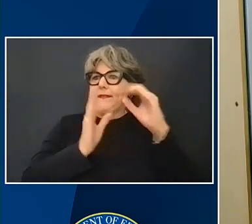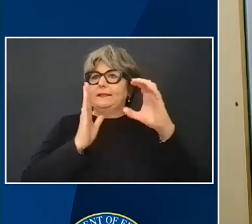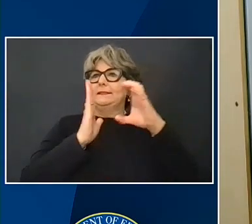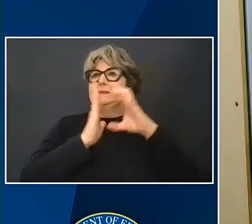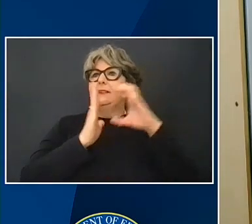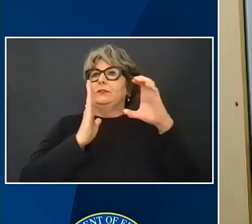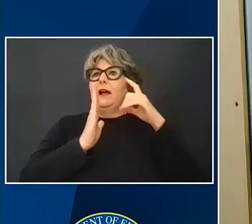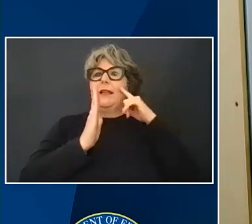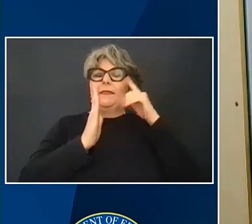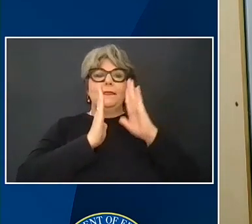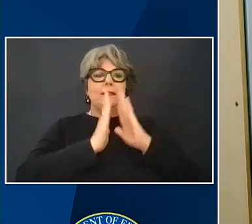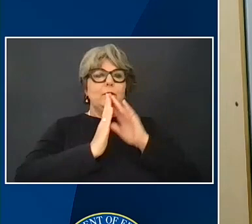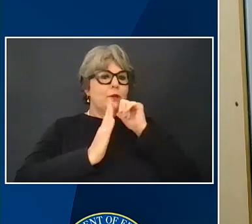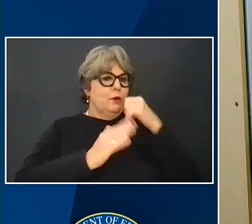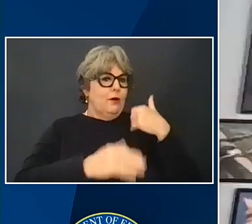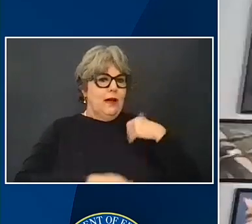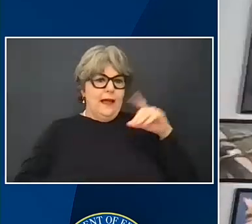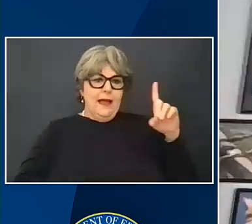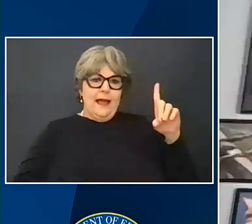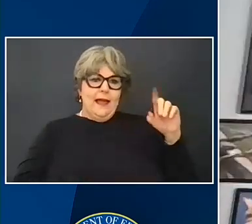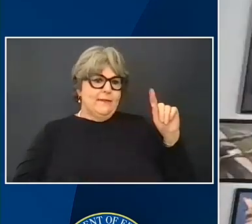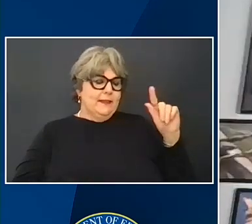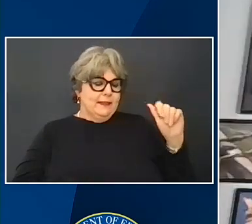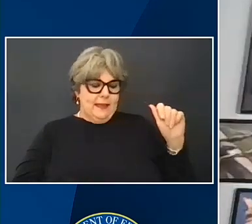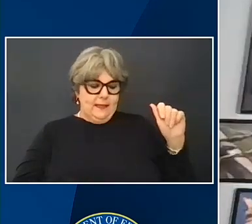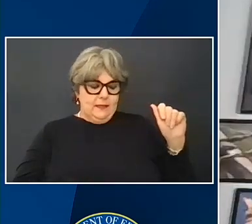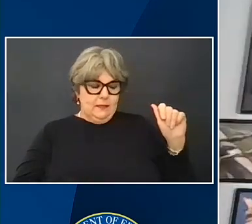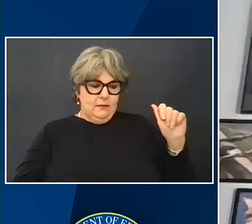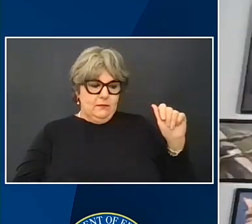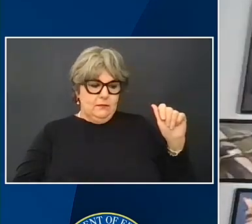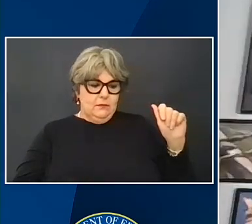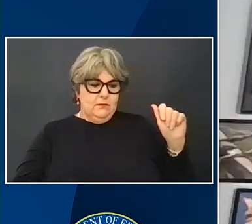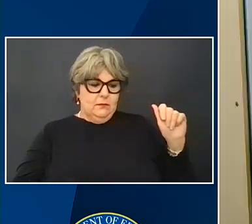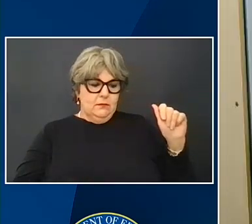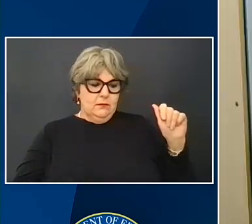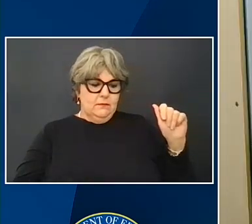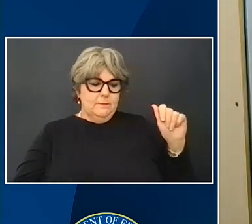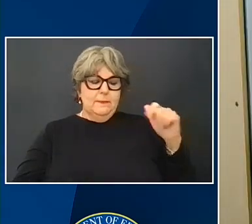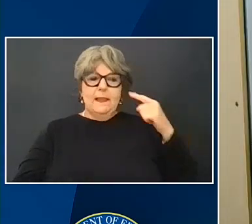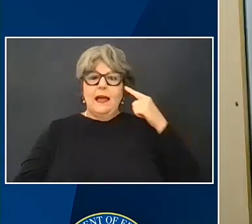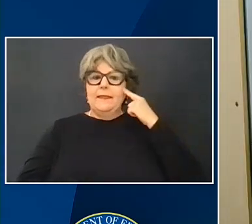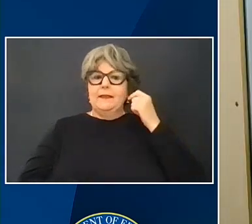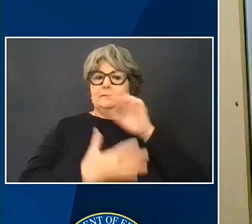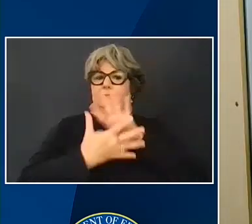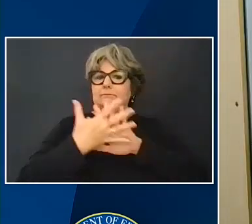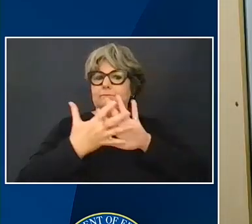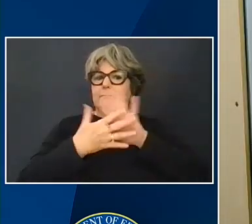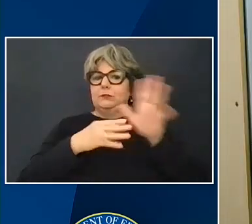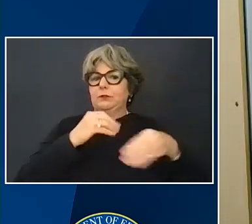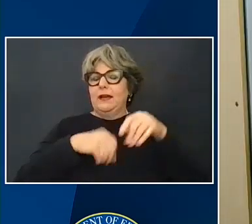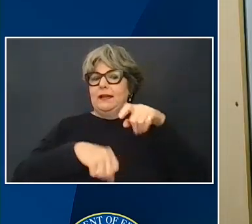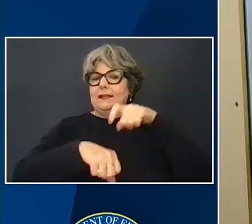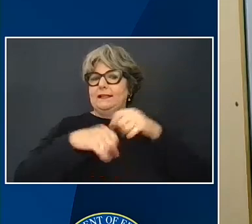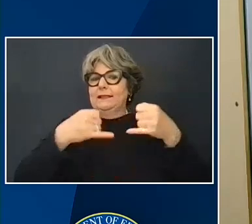have that data. So I would say I think it's a bit arbitrary to put in a timeline that's not based on actual data that